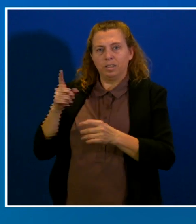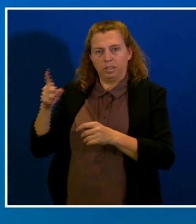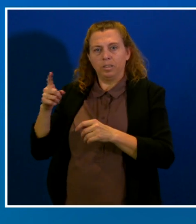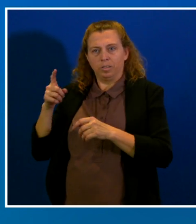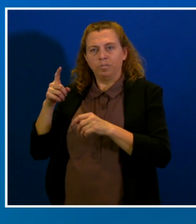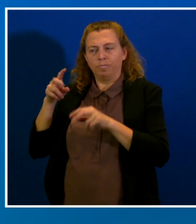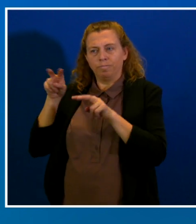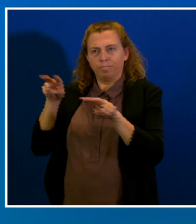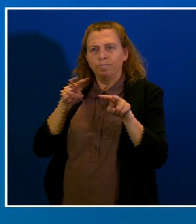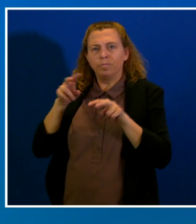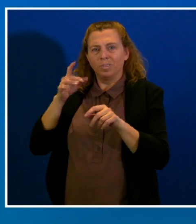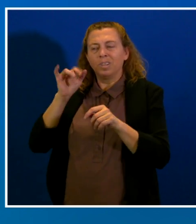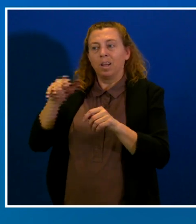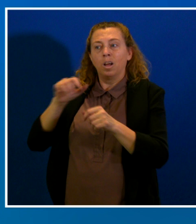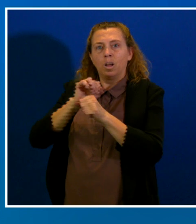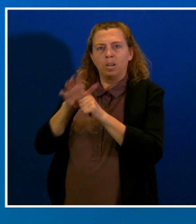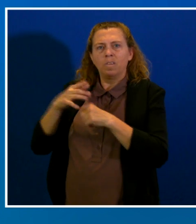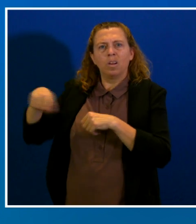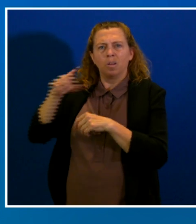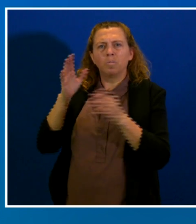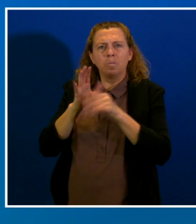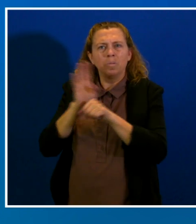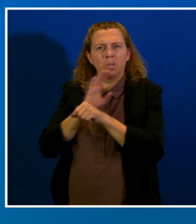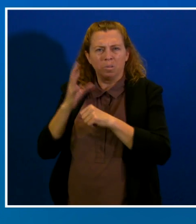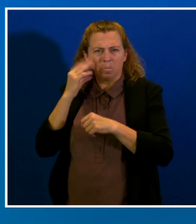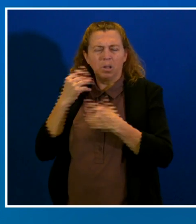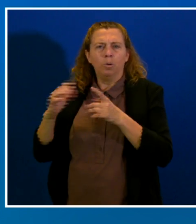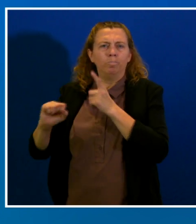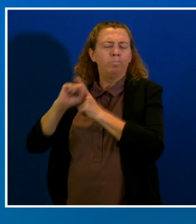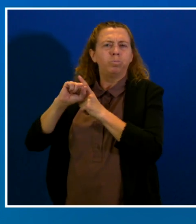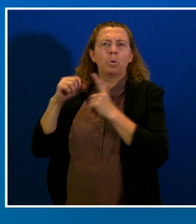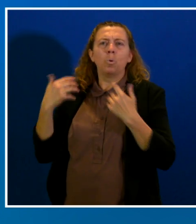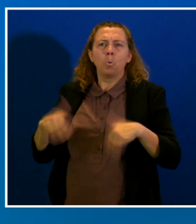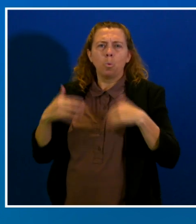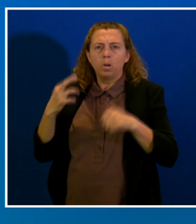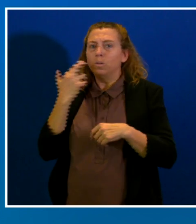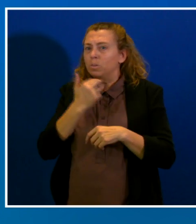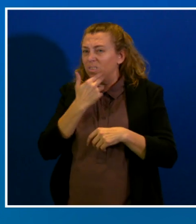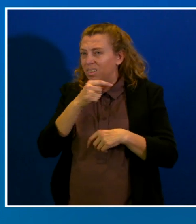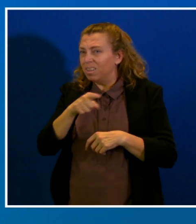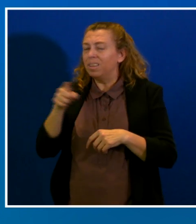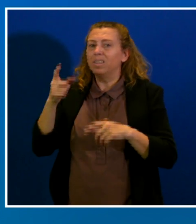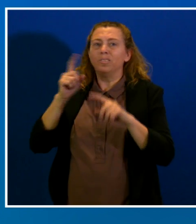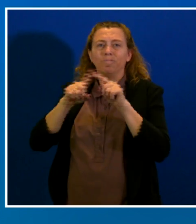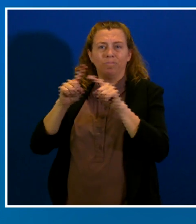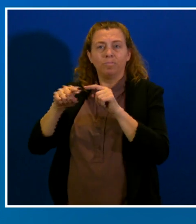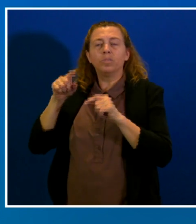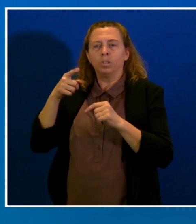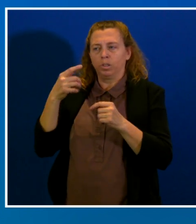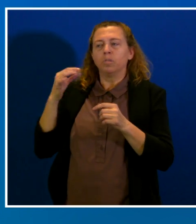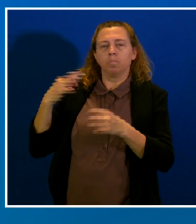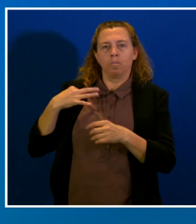apply for funding support through the Small Business Association's new restaurant relief fund.